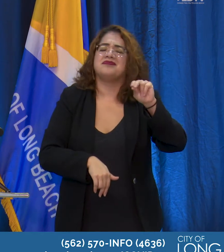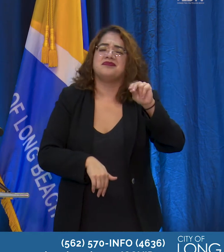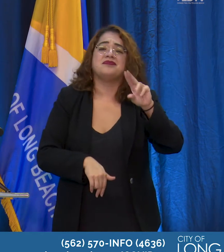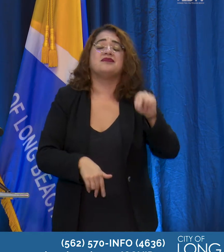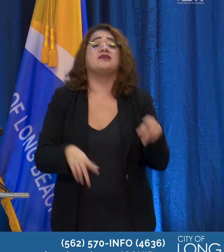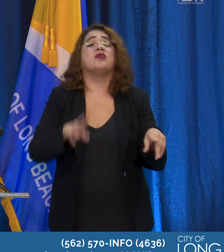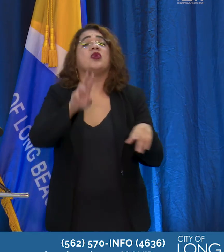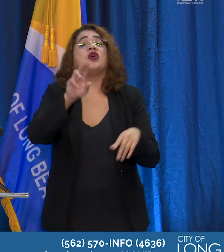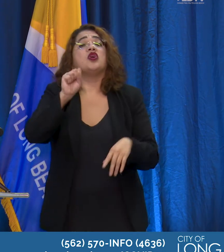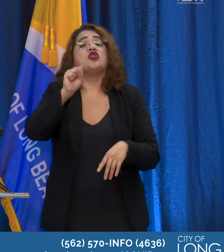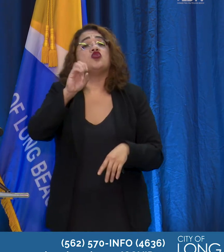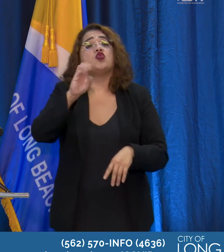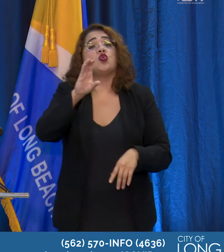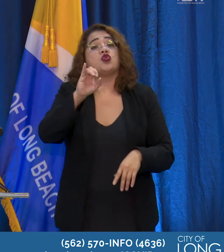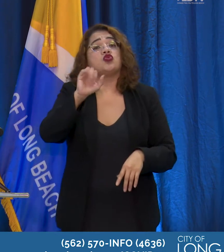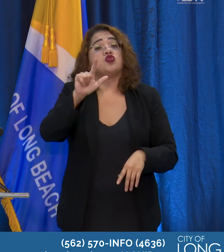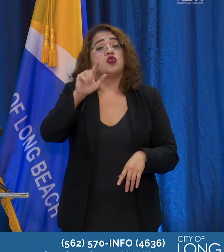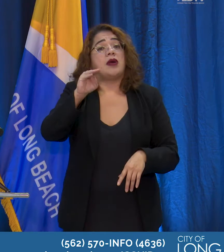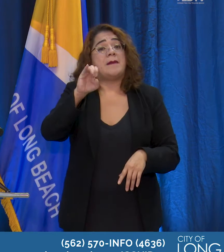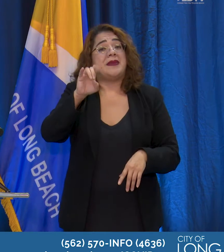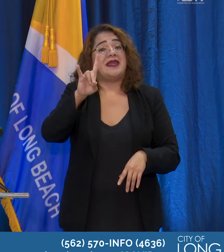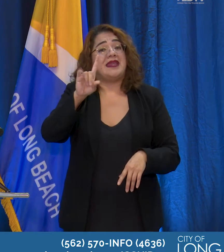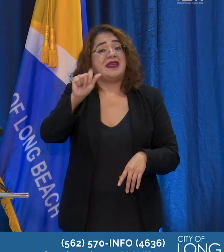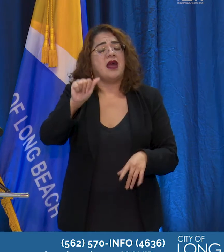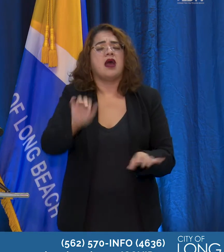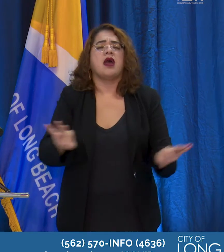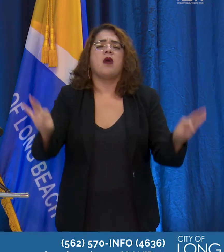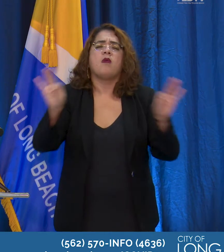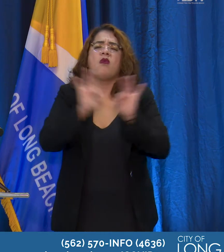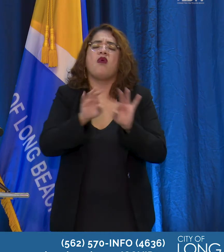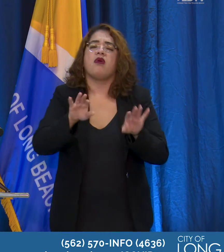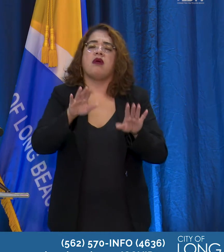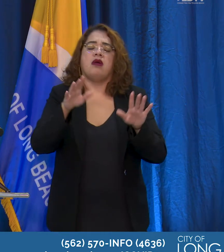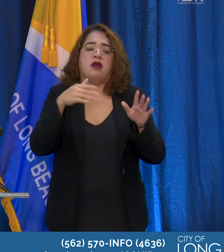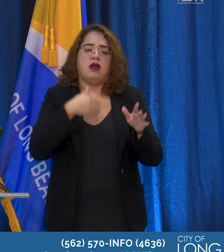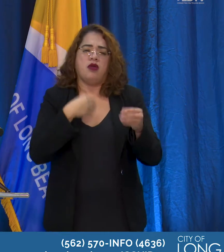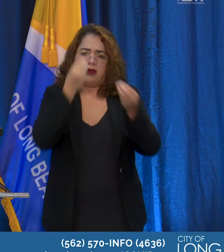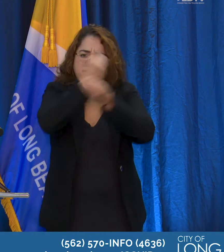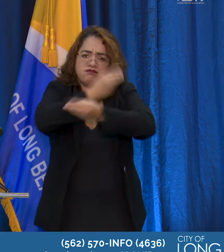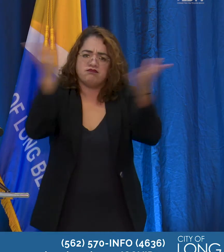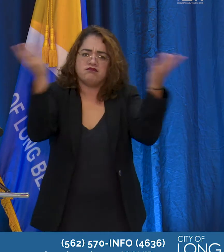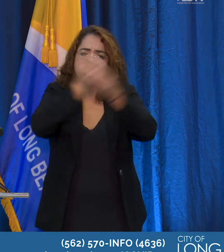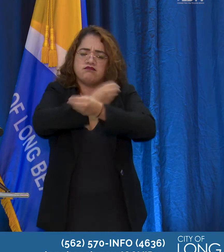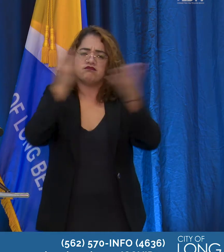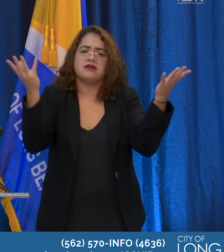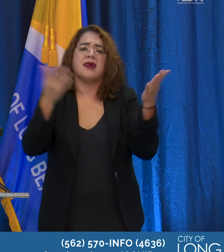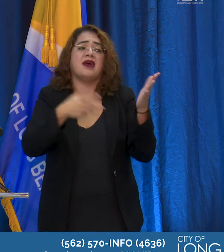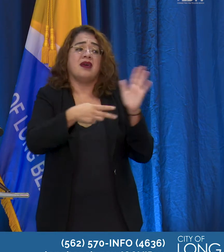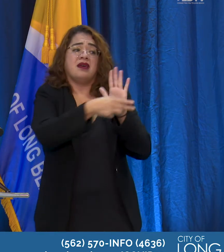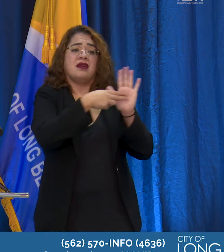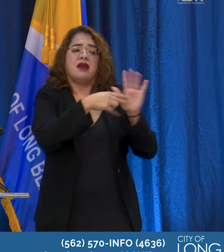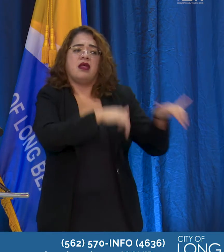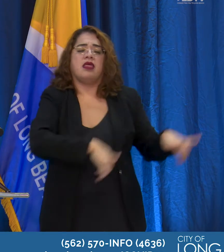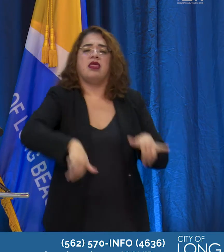against stereotyping of groups who experience stigma because of COVID-19 and that we thank our health care